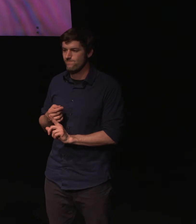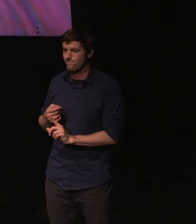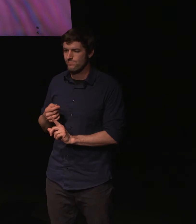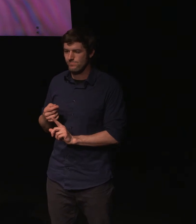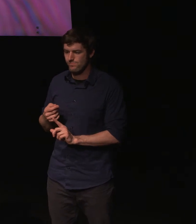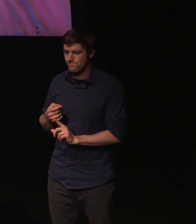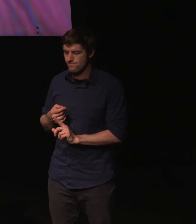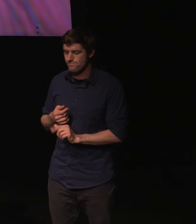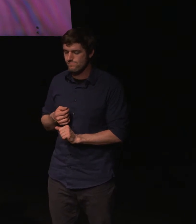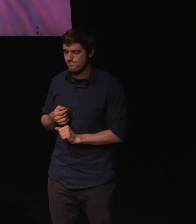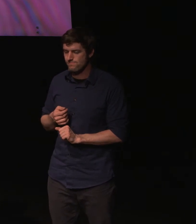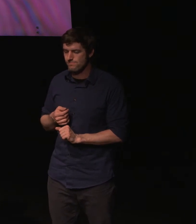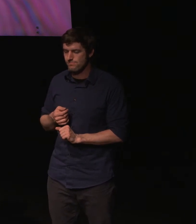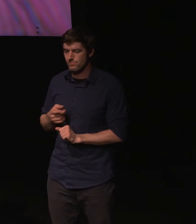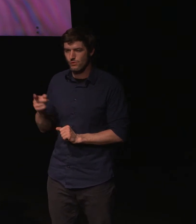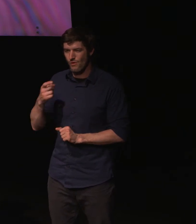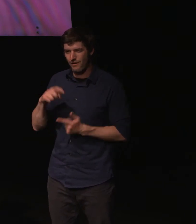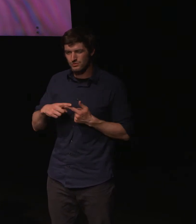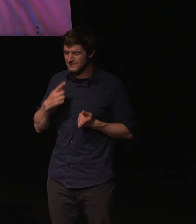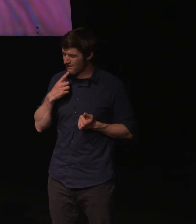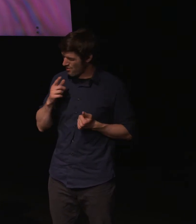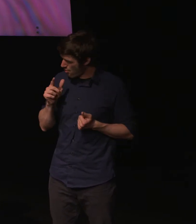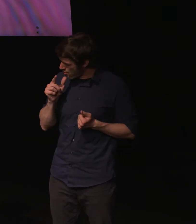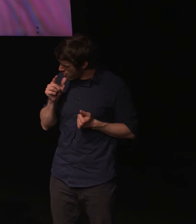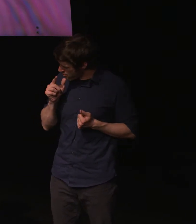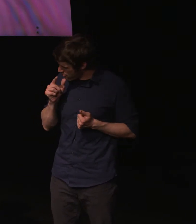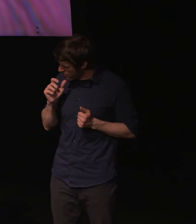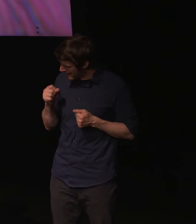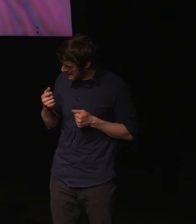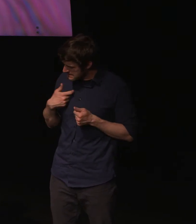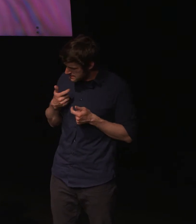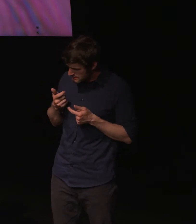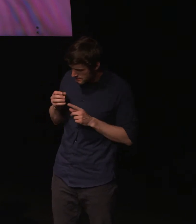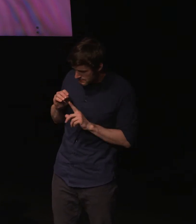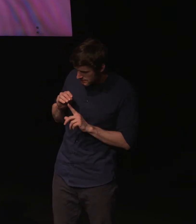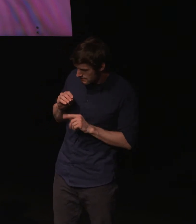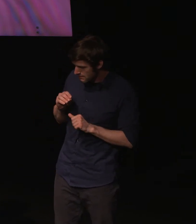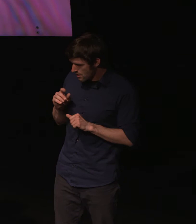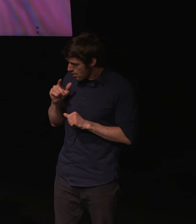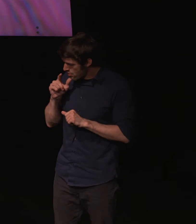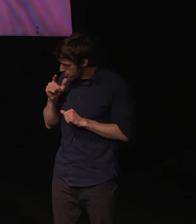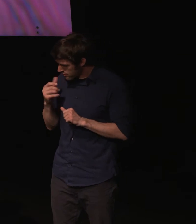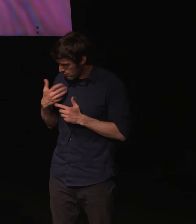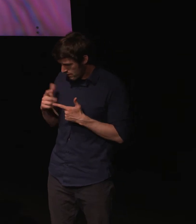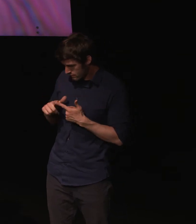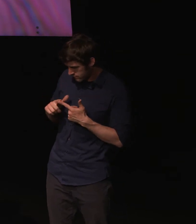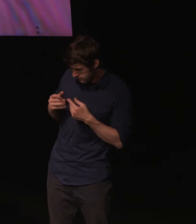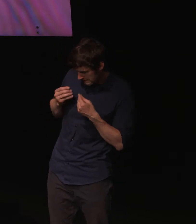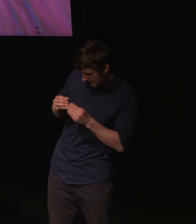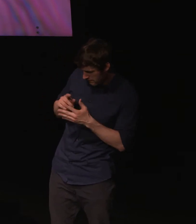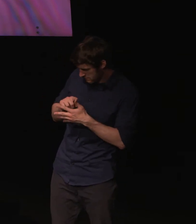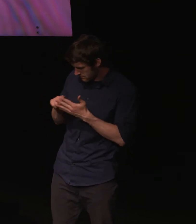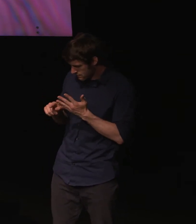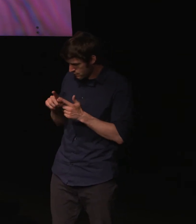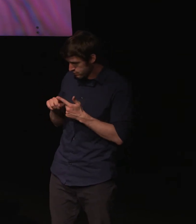"Who can we appeal to? How can we make this something that will touch people's lives?"